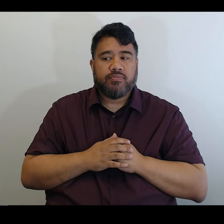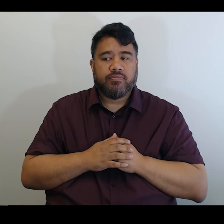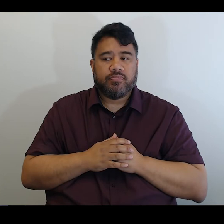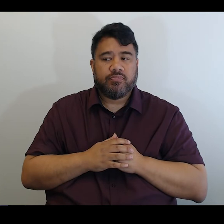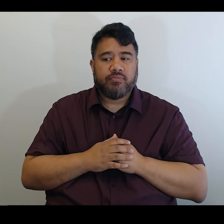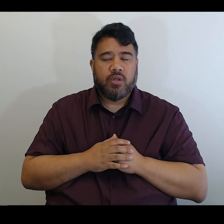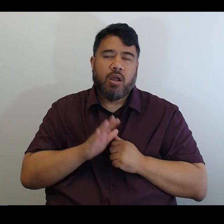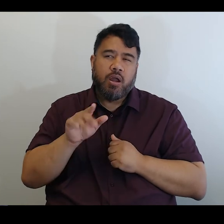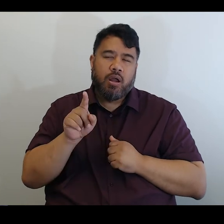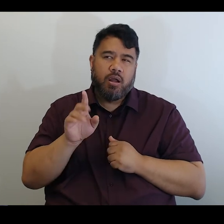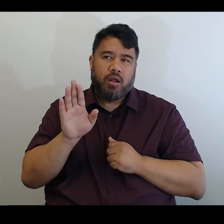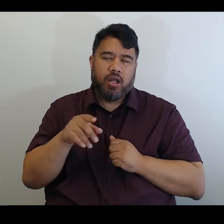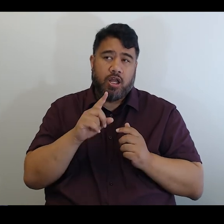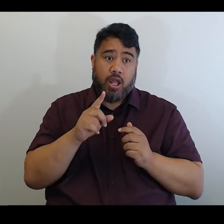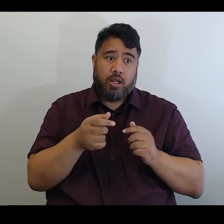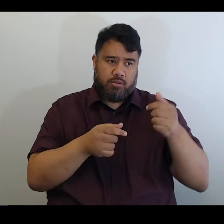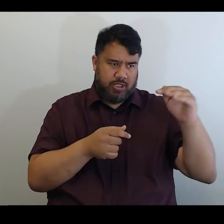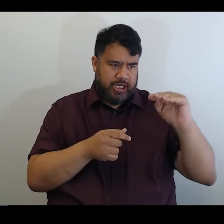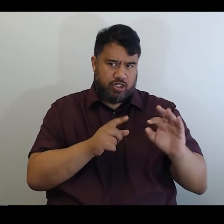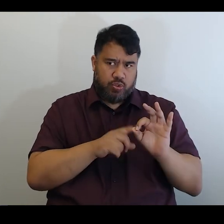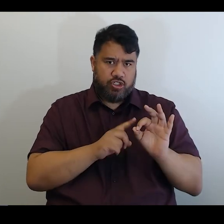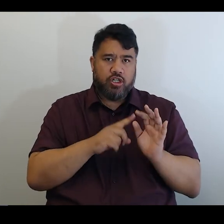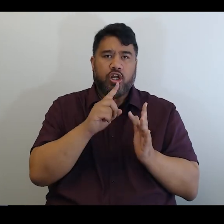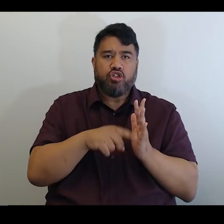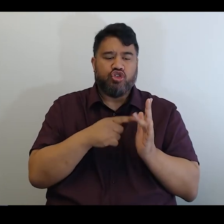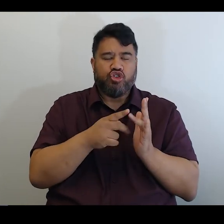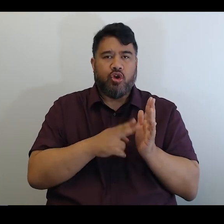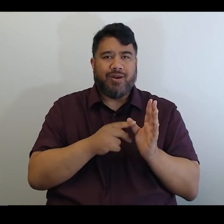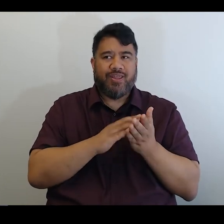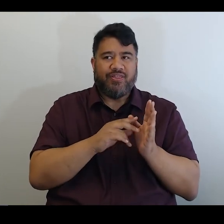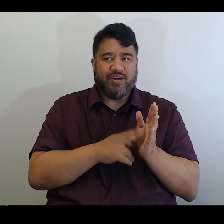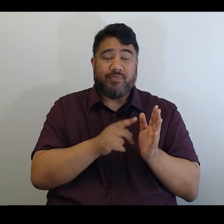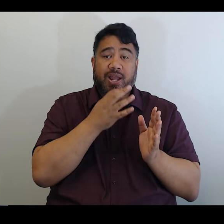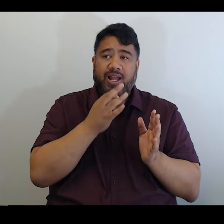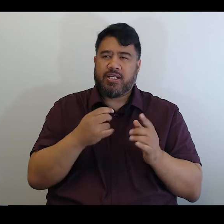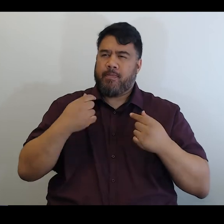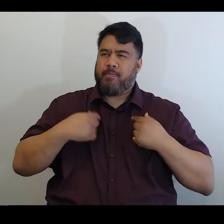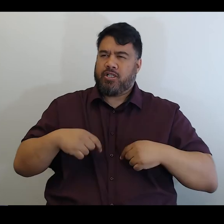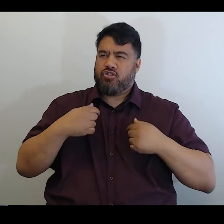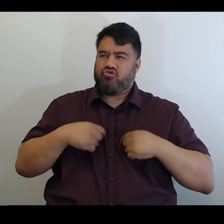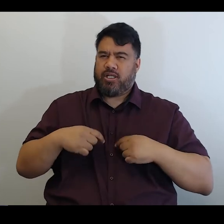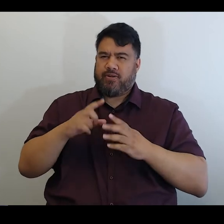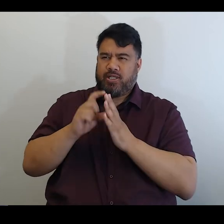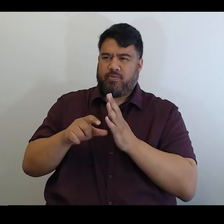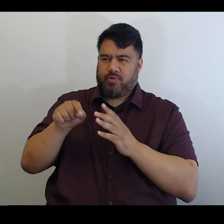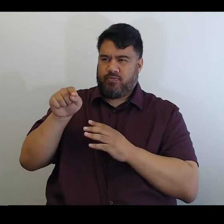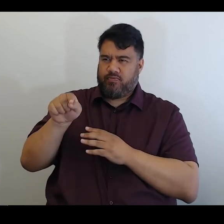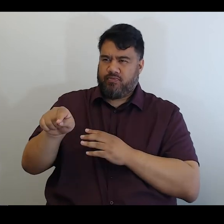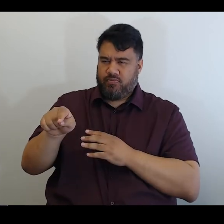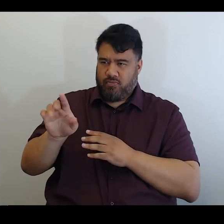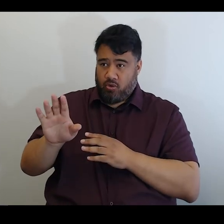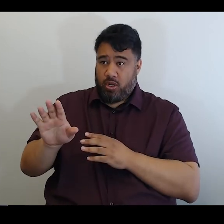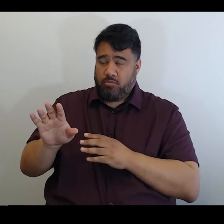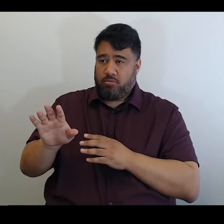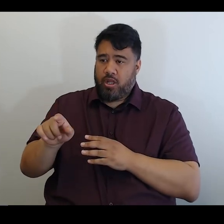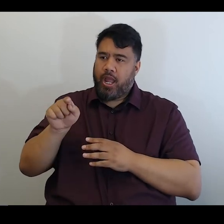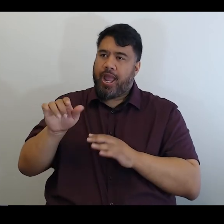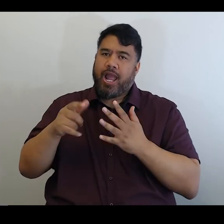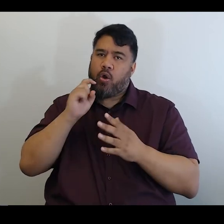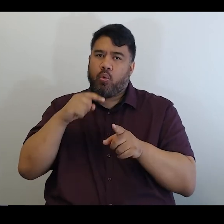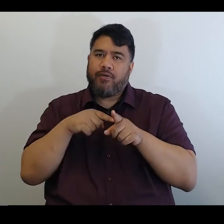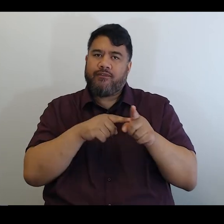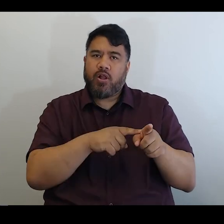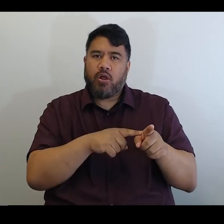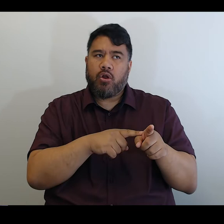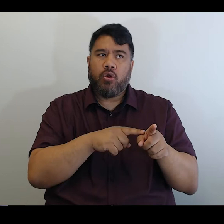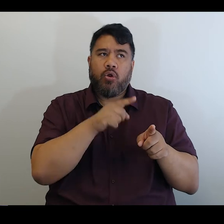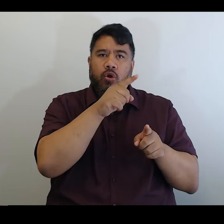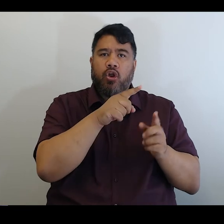Jonathan asked how will Whaikaha live up to its obligations under Article 4.3 in general comments seven of the convention?